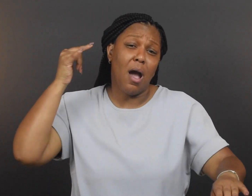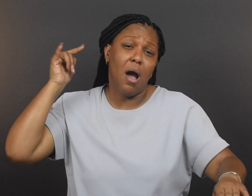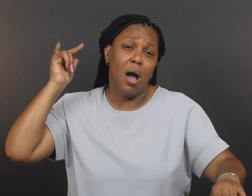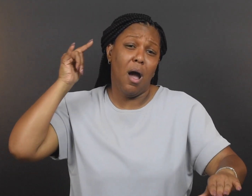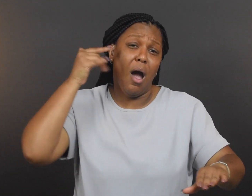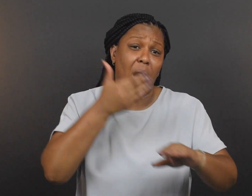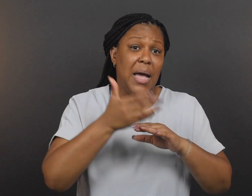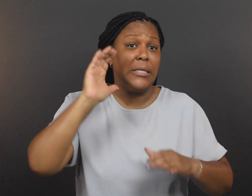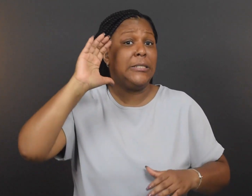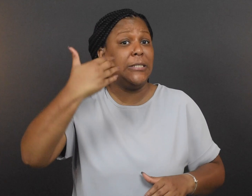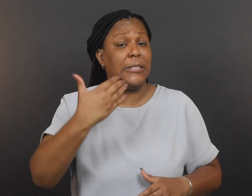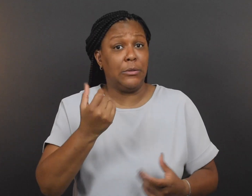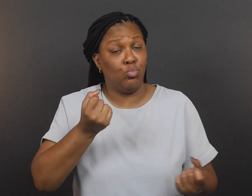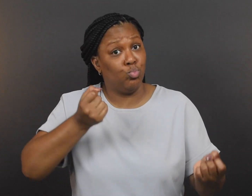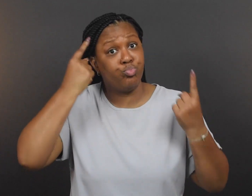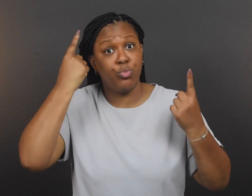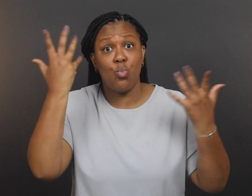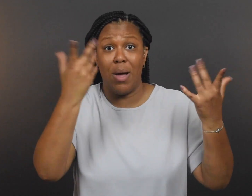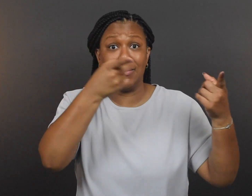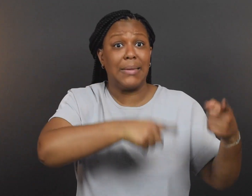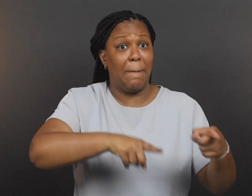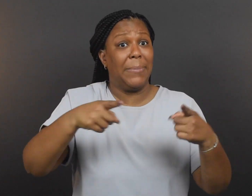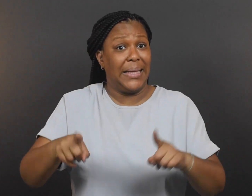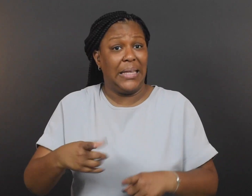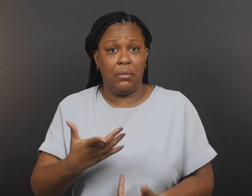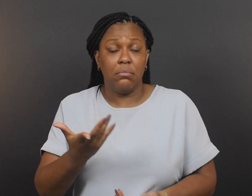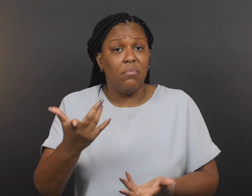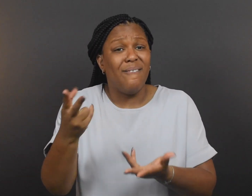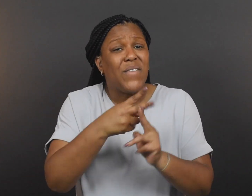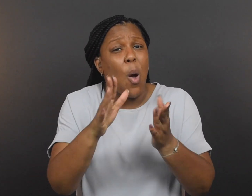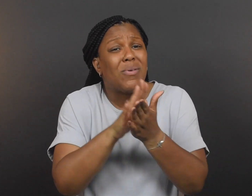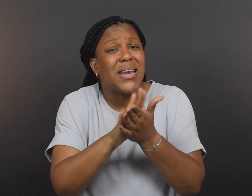they seemed to understand what was happening—they were nice about it.”